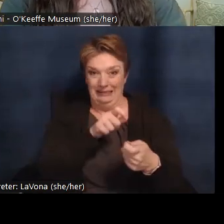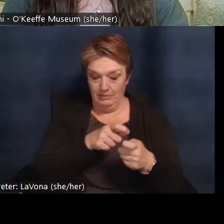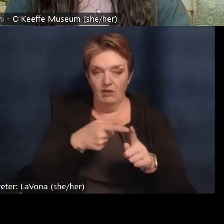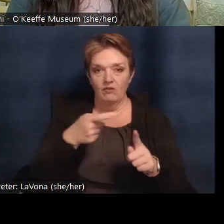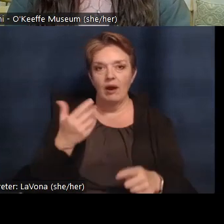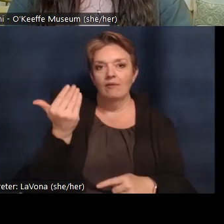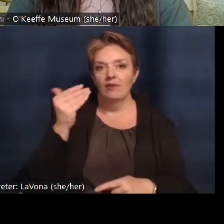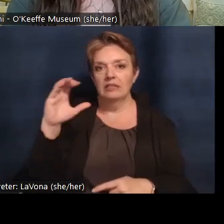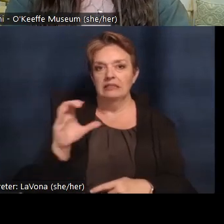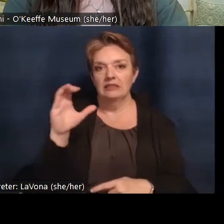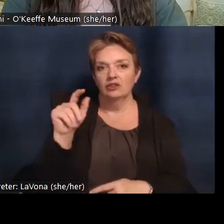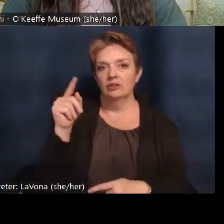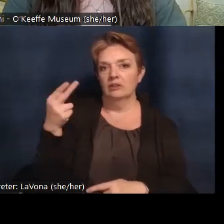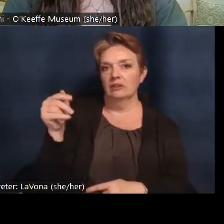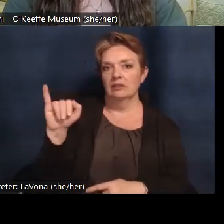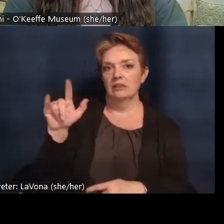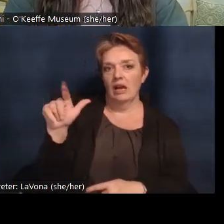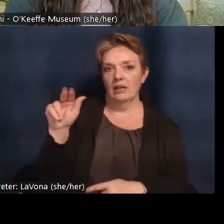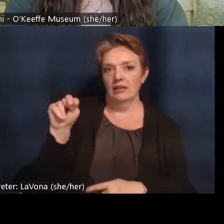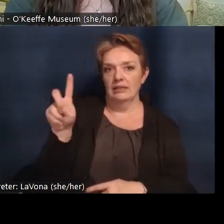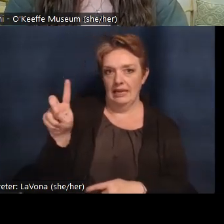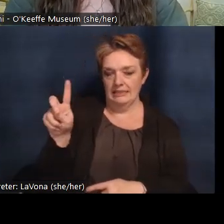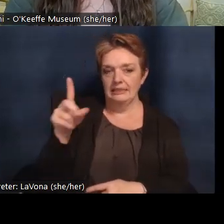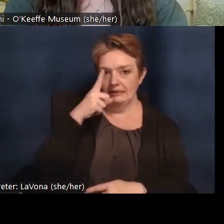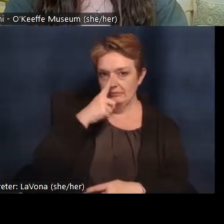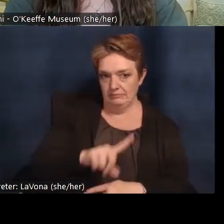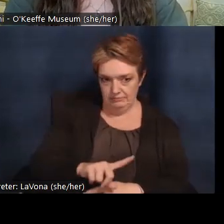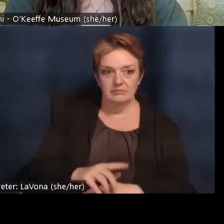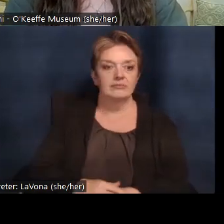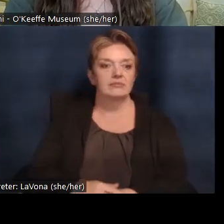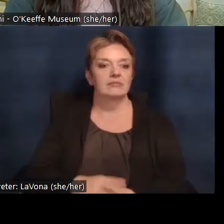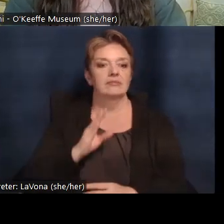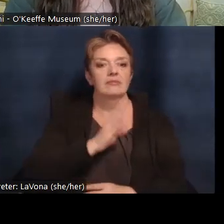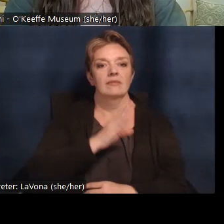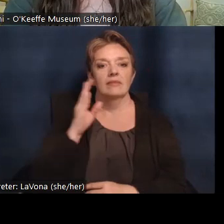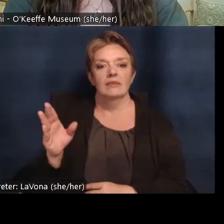Here we also have an image of a Mayan clay figurine that she had brought back from Mexico.